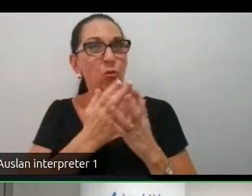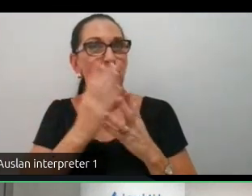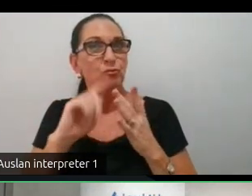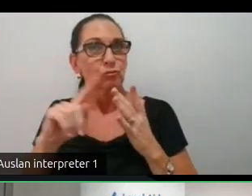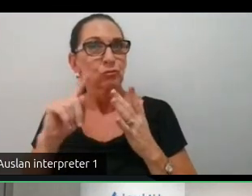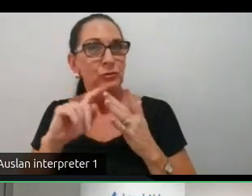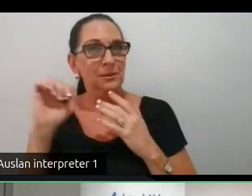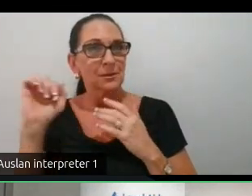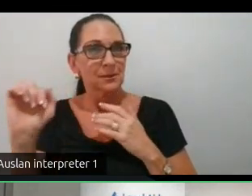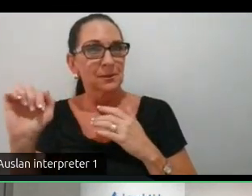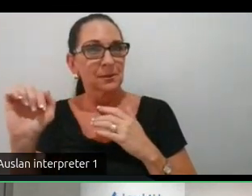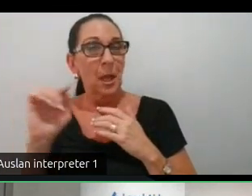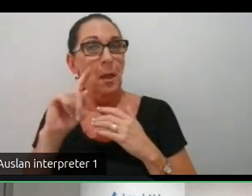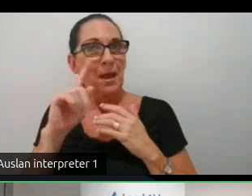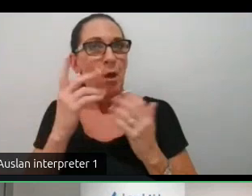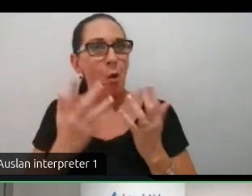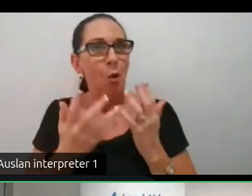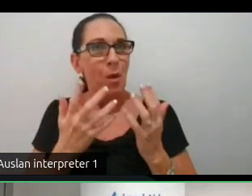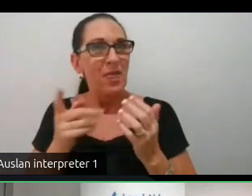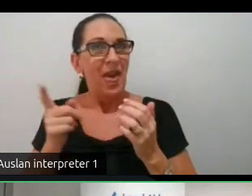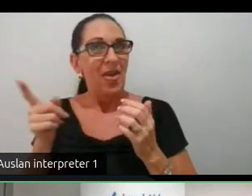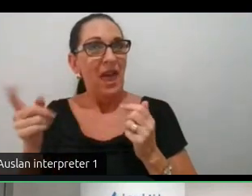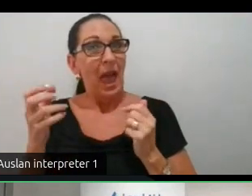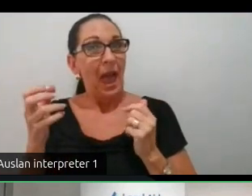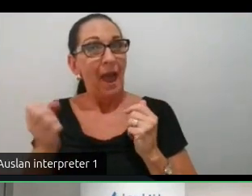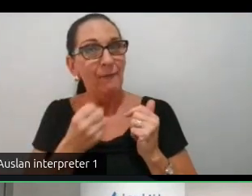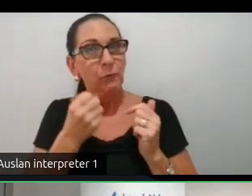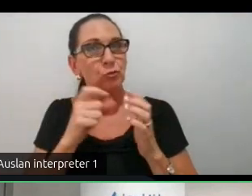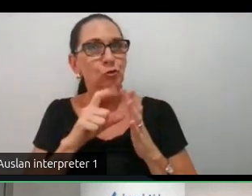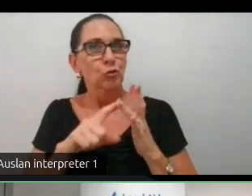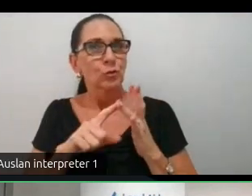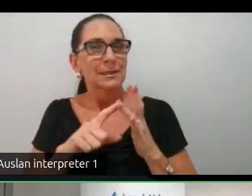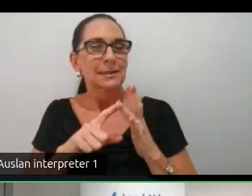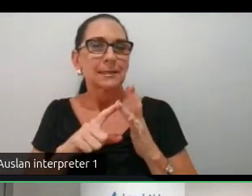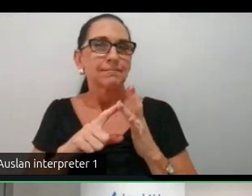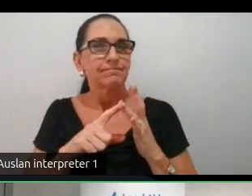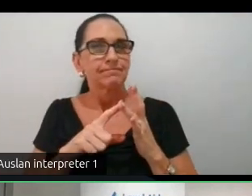the insurer will pay them. Whether the insurance company is required to do that, I think is a